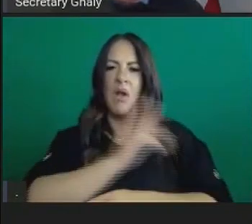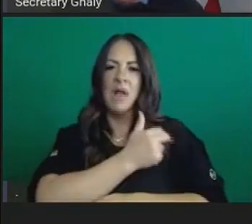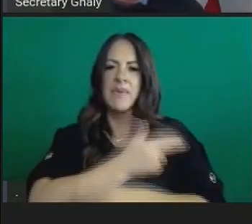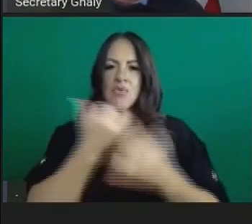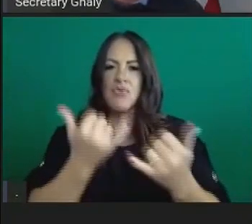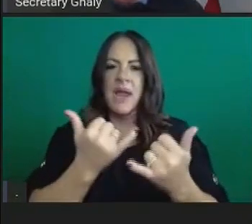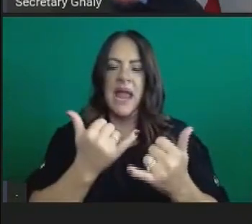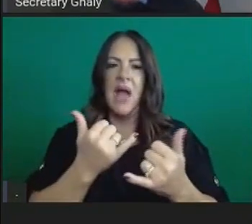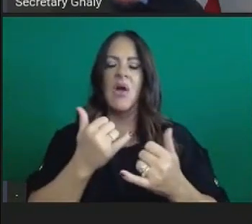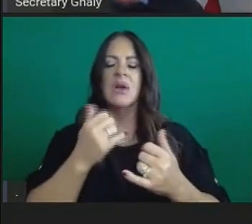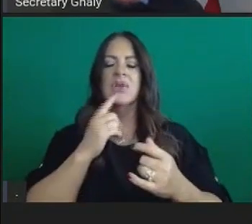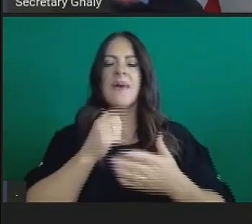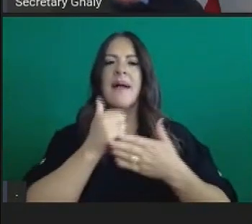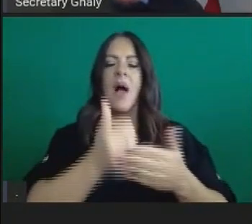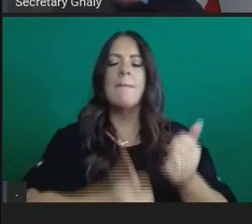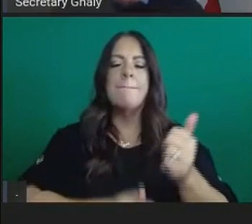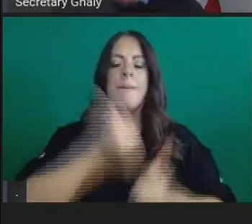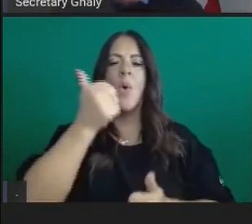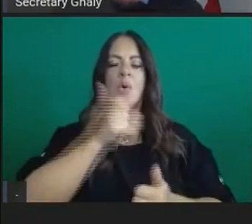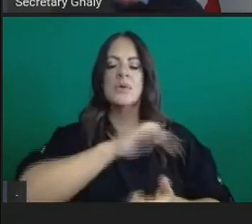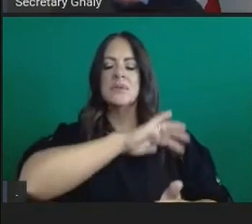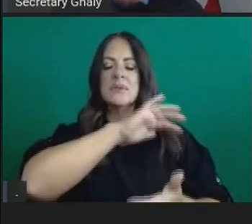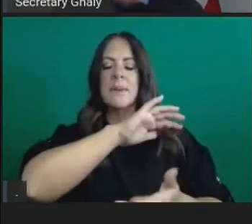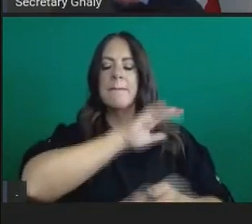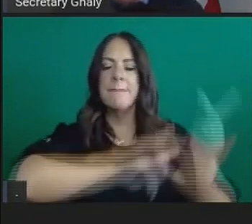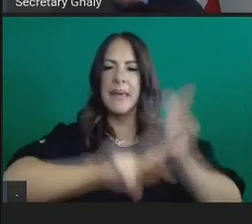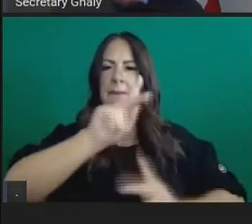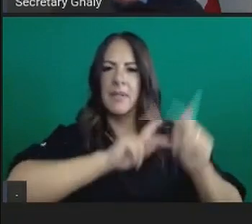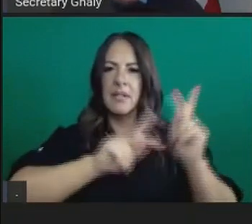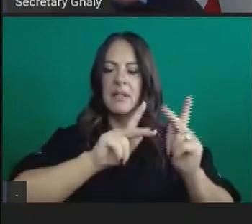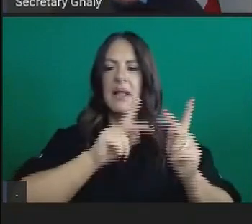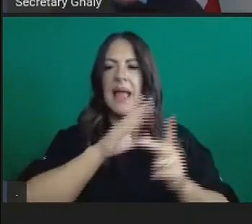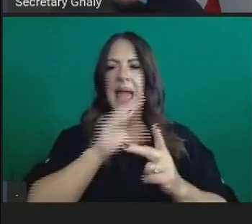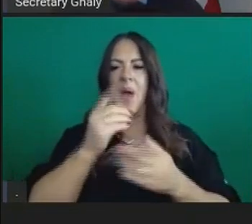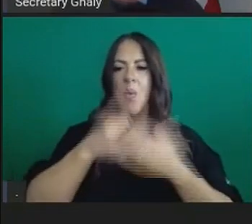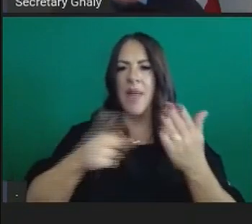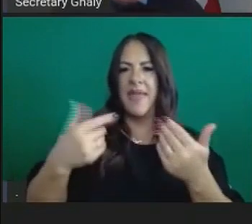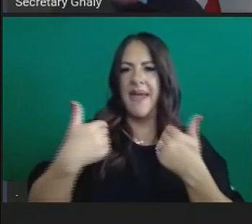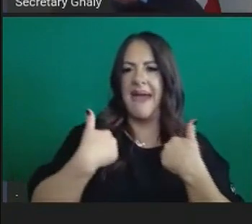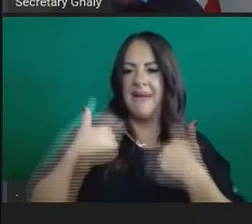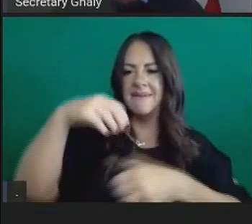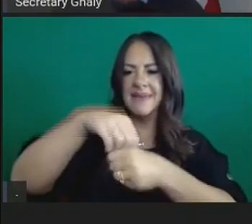POSSIBLE AND THEY ARE ADAPTING THEIR OPERATIONS AND SPACE IN VERY IMPORTANT INNOVATIVE WAYS